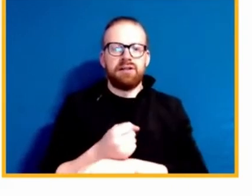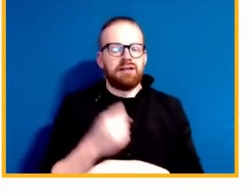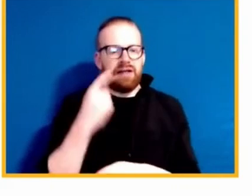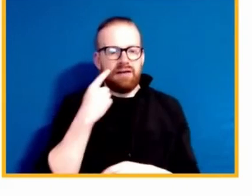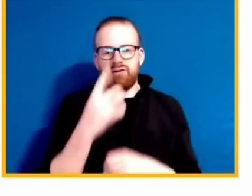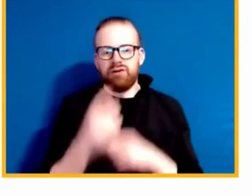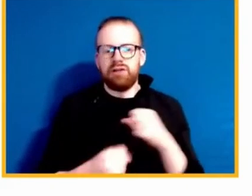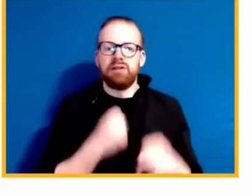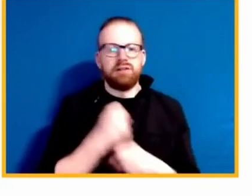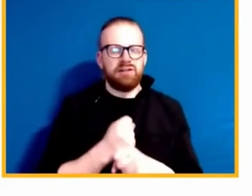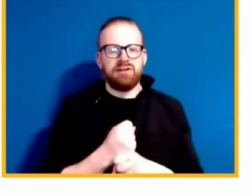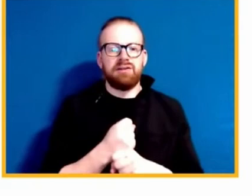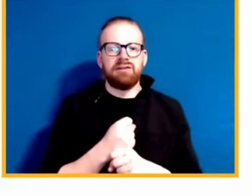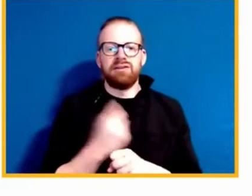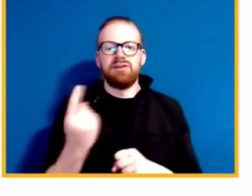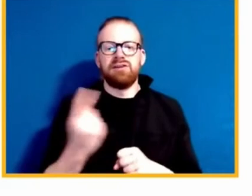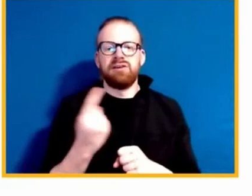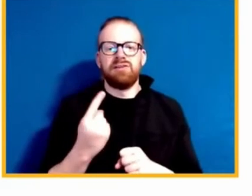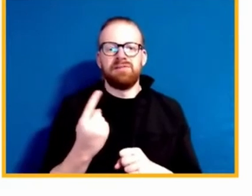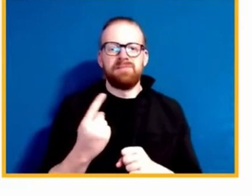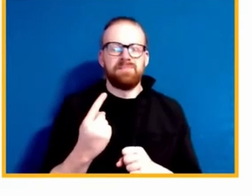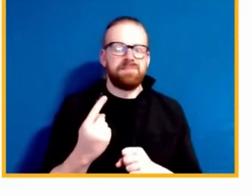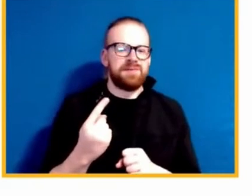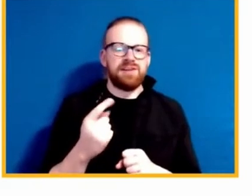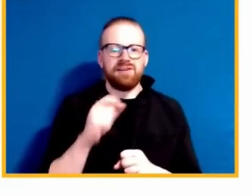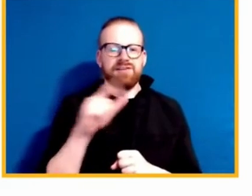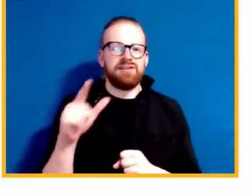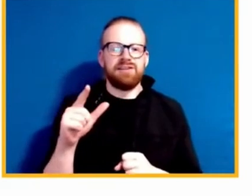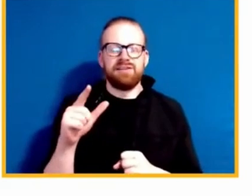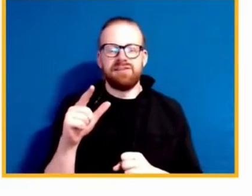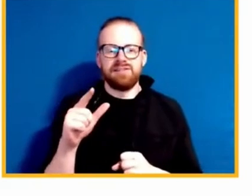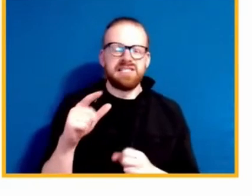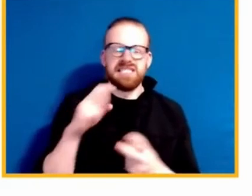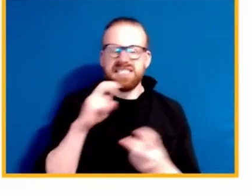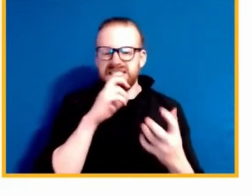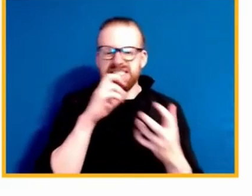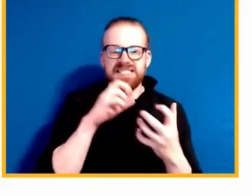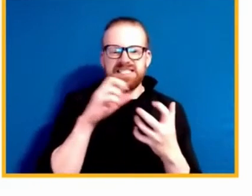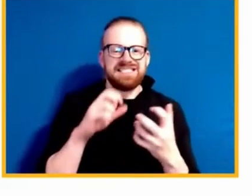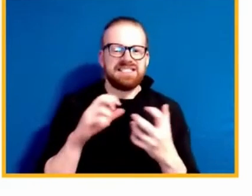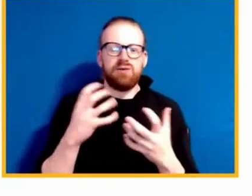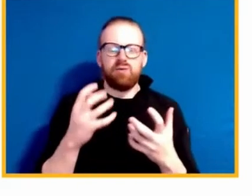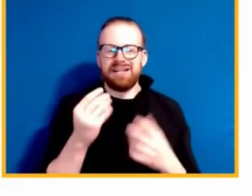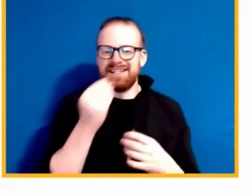and this one always comes up to me looking all bitey and snarly and wants to probably eat me